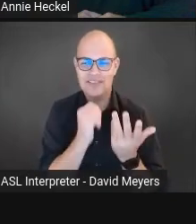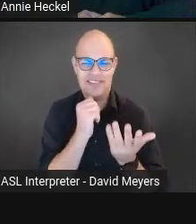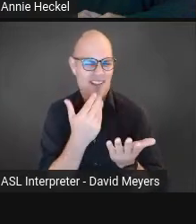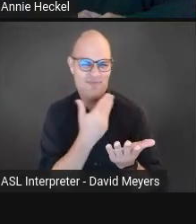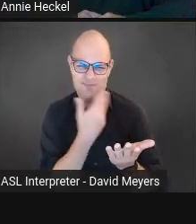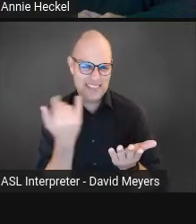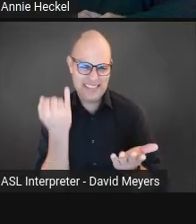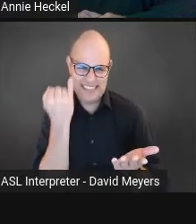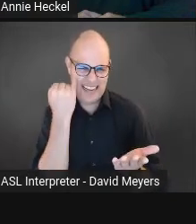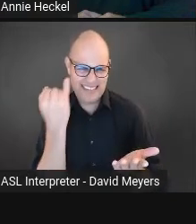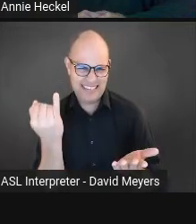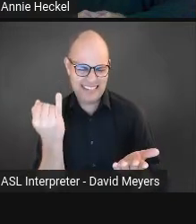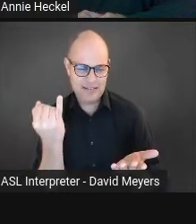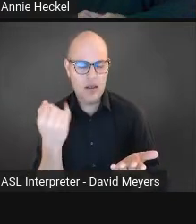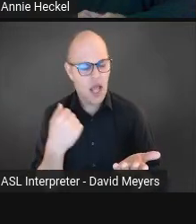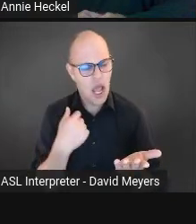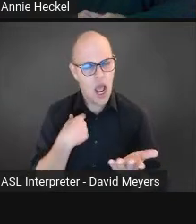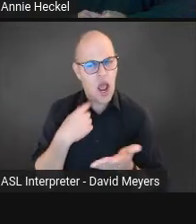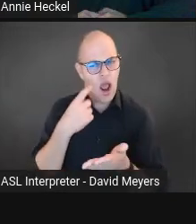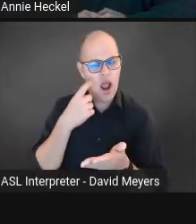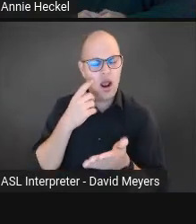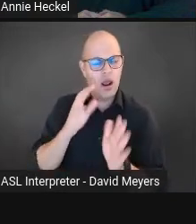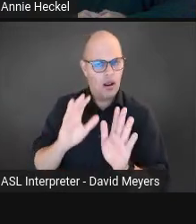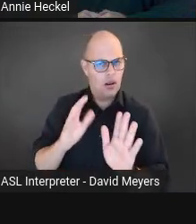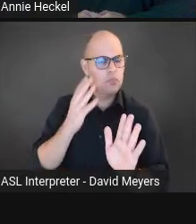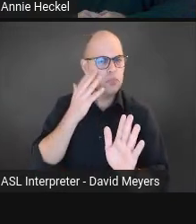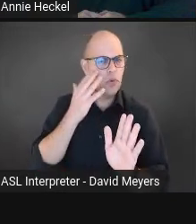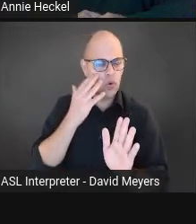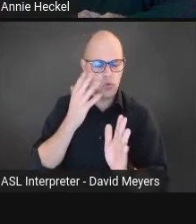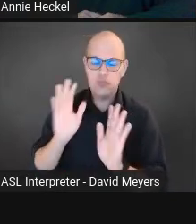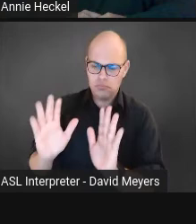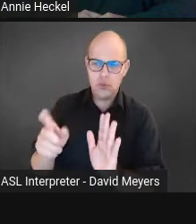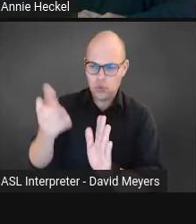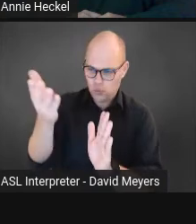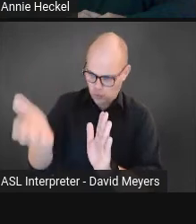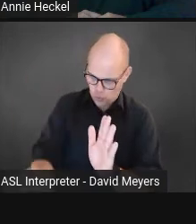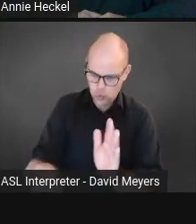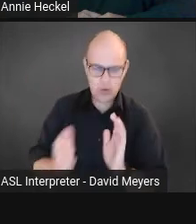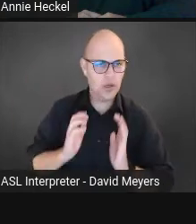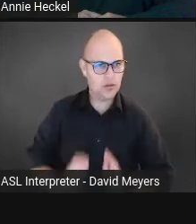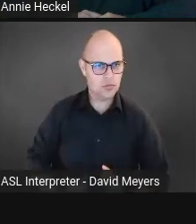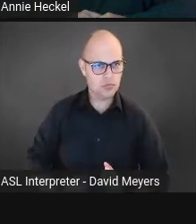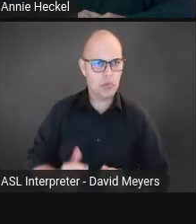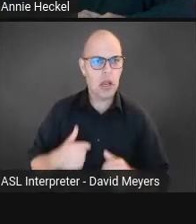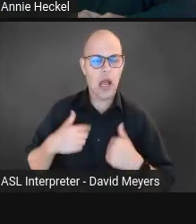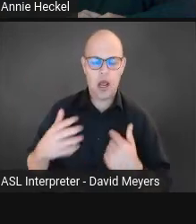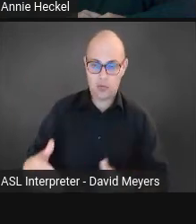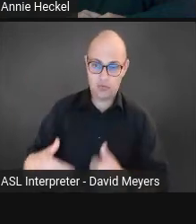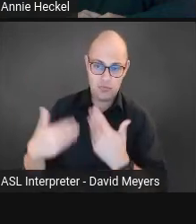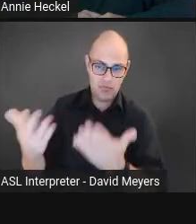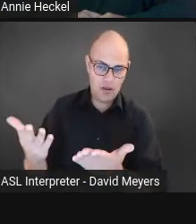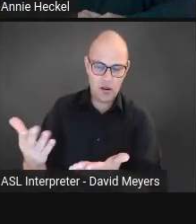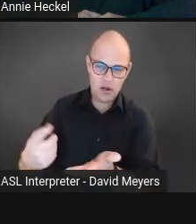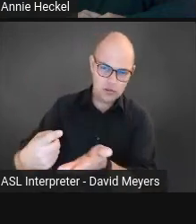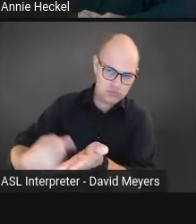I do recognize that in the end, they are the customer and I can provide them with the strong arguments, but I can't always win those.